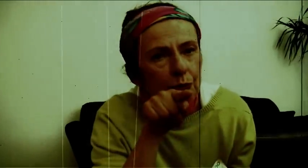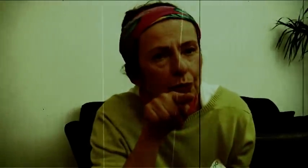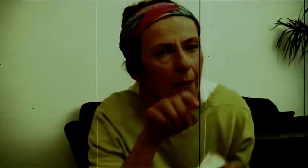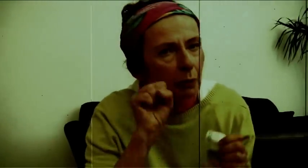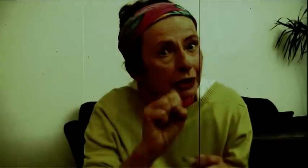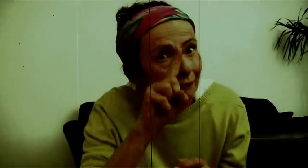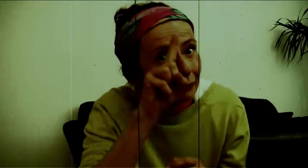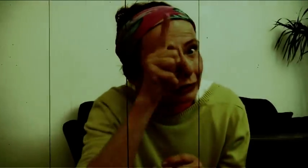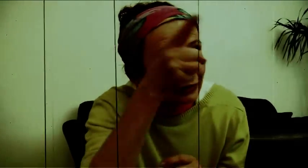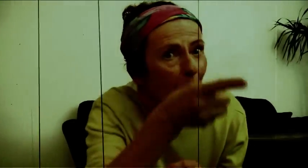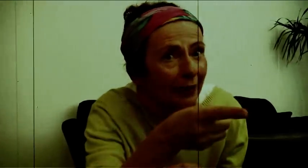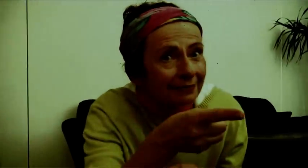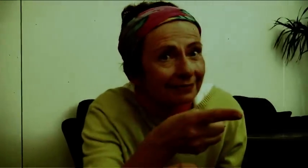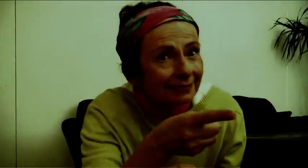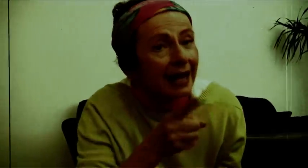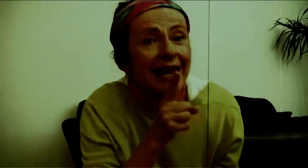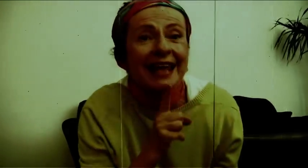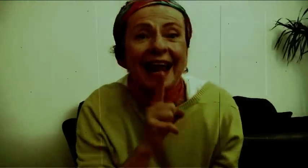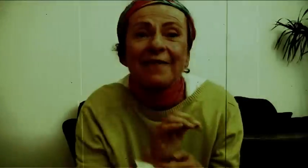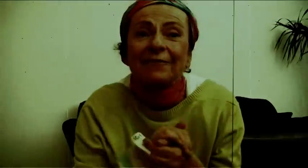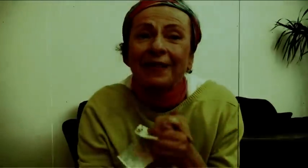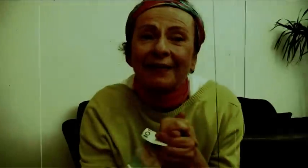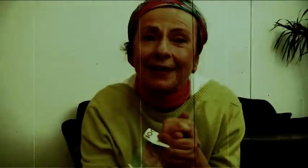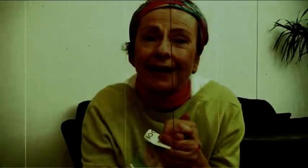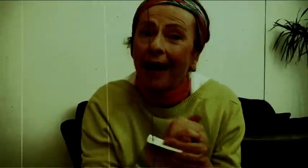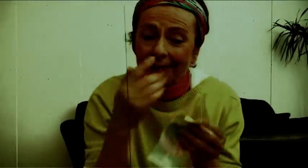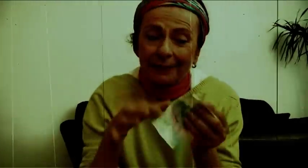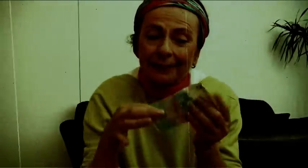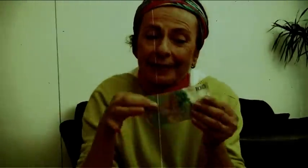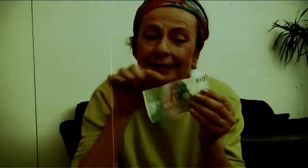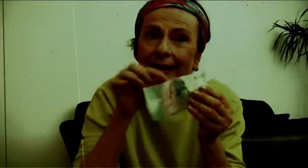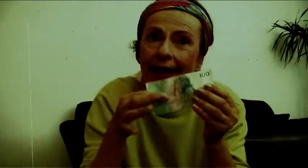You need to understand, dear, that these